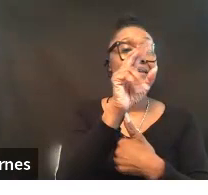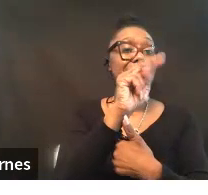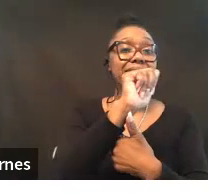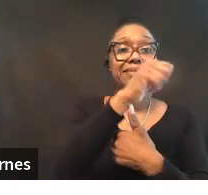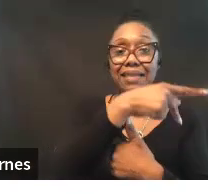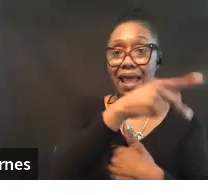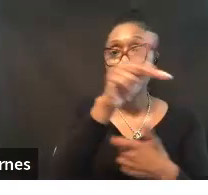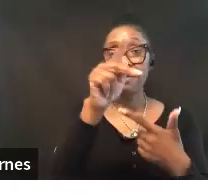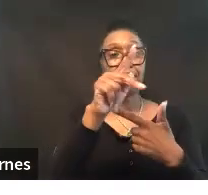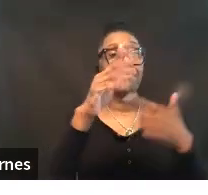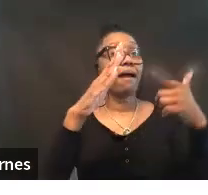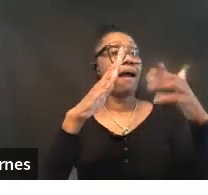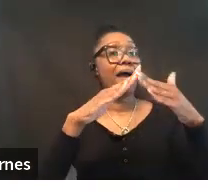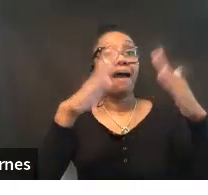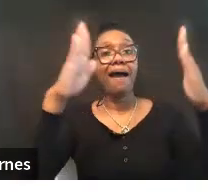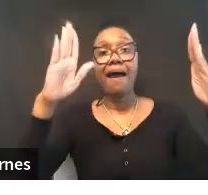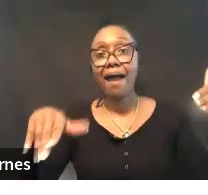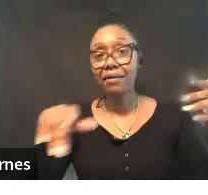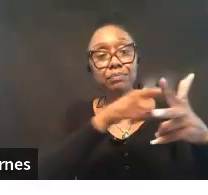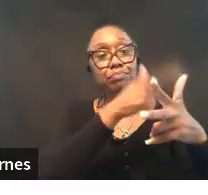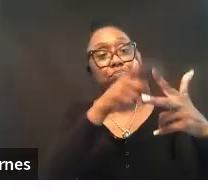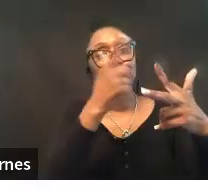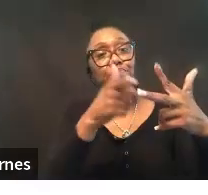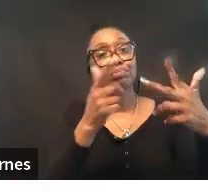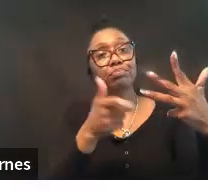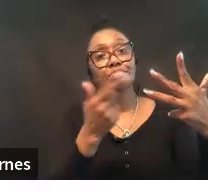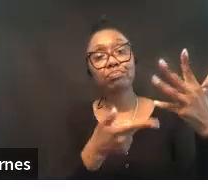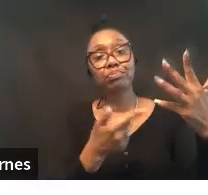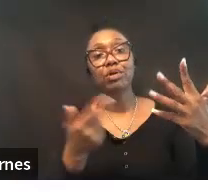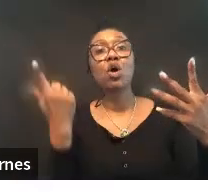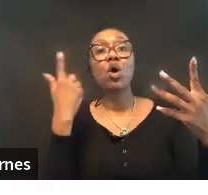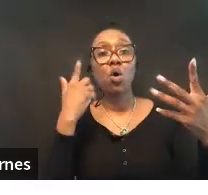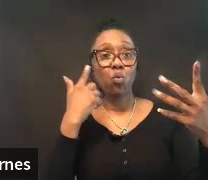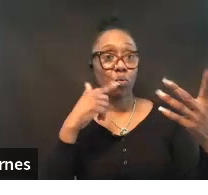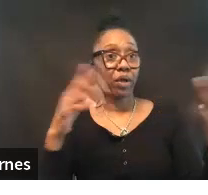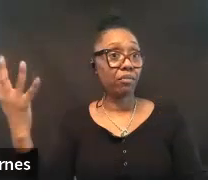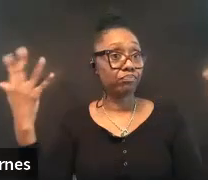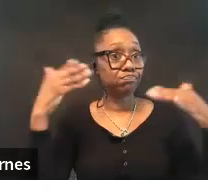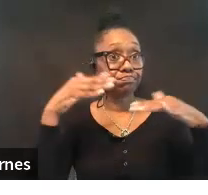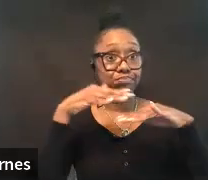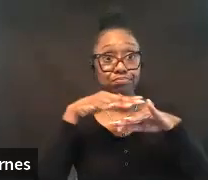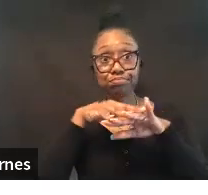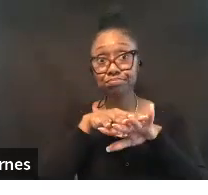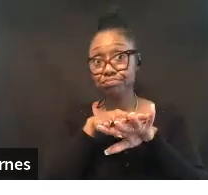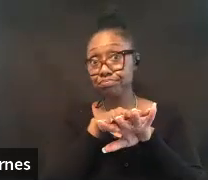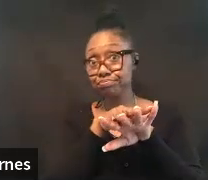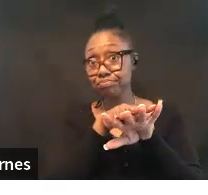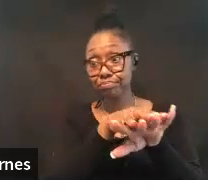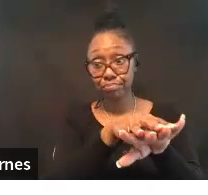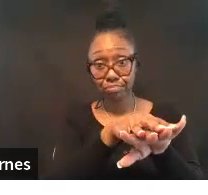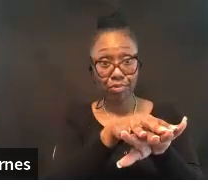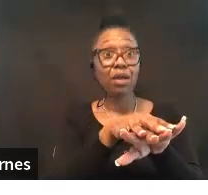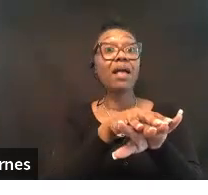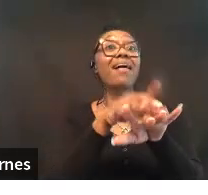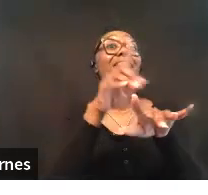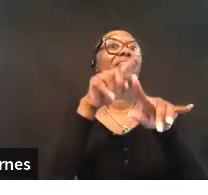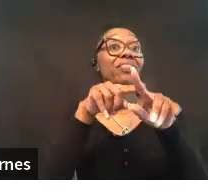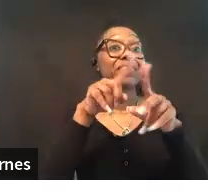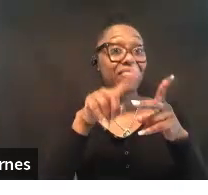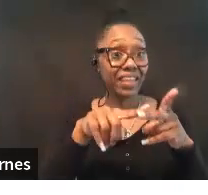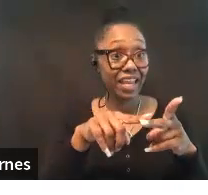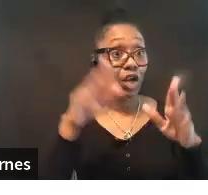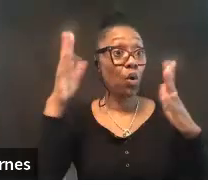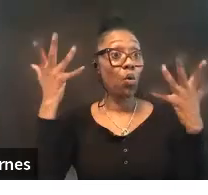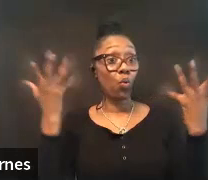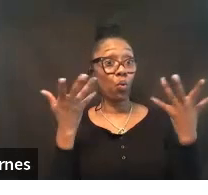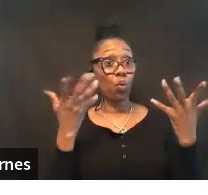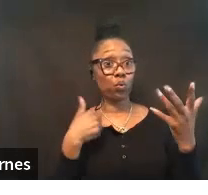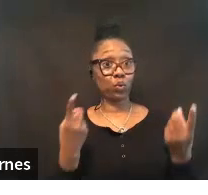All of those key pieces we're going to pull together. And at the end of the day, the hope is that you will be able to manage all of those benefits.